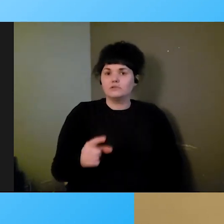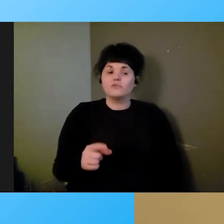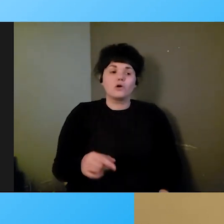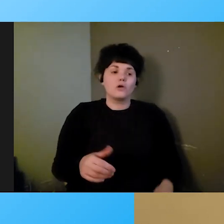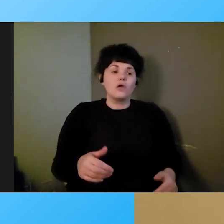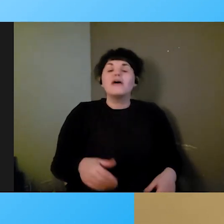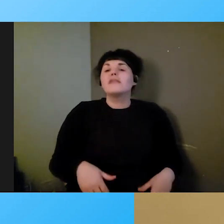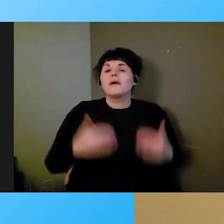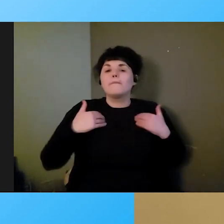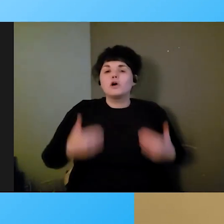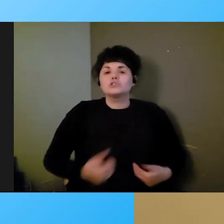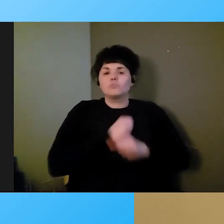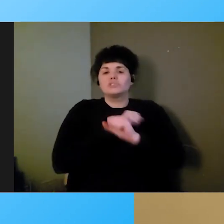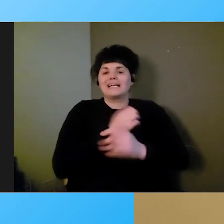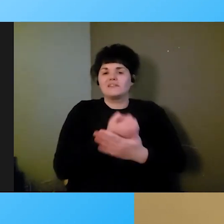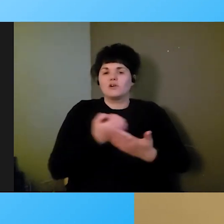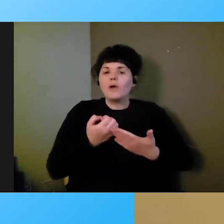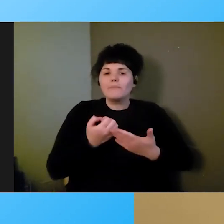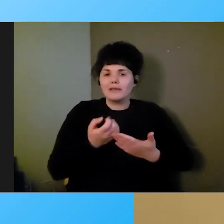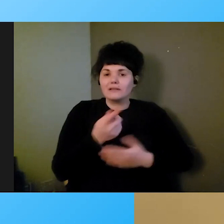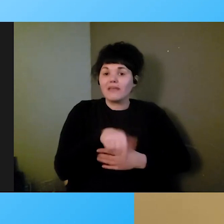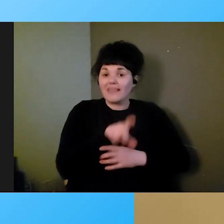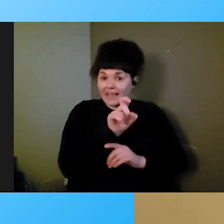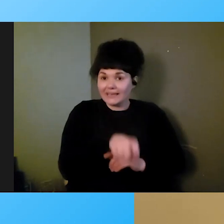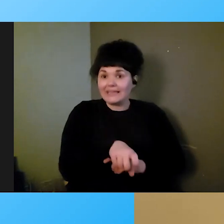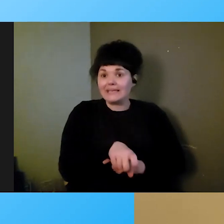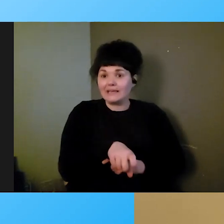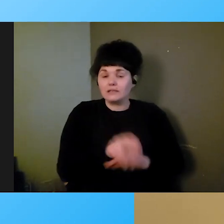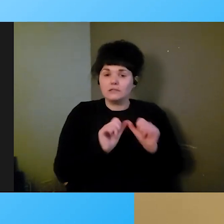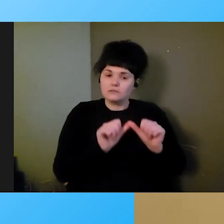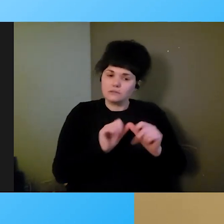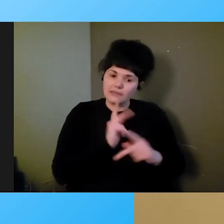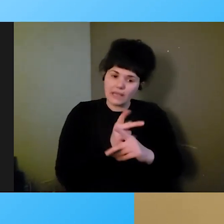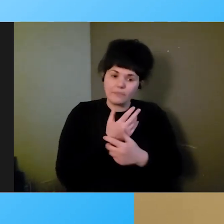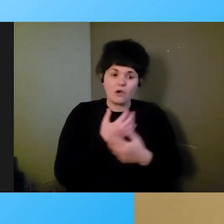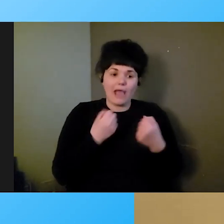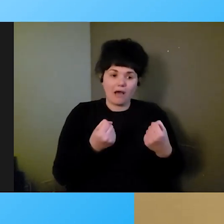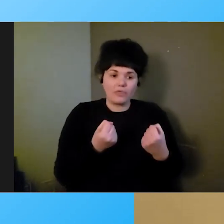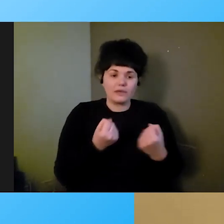protective equipment that they need in order to maintain their health and safety and their own